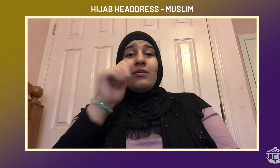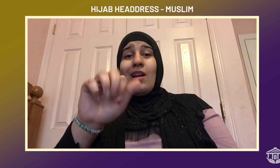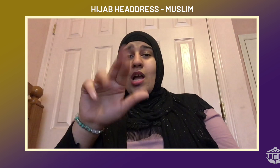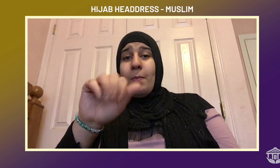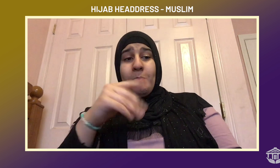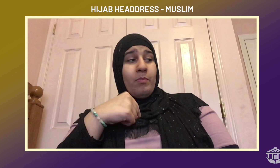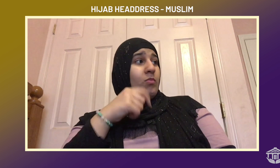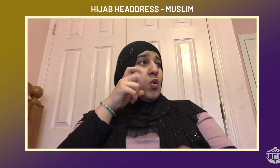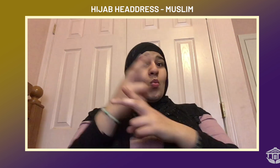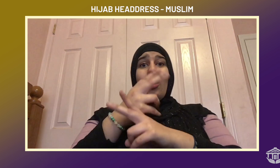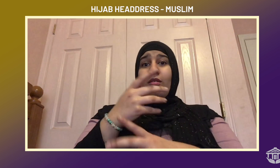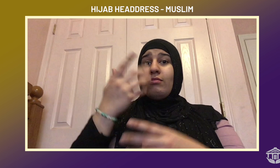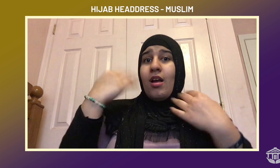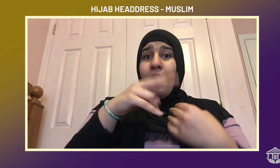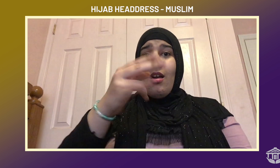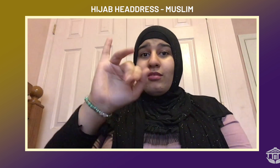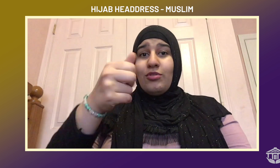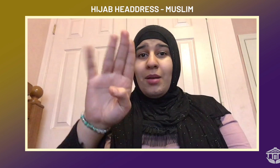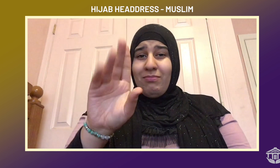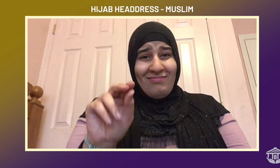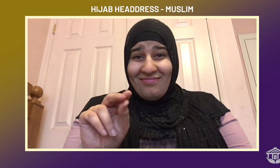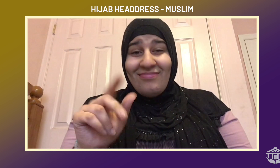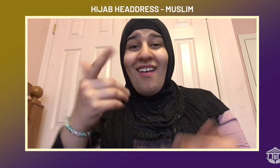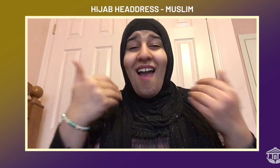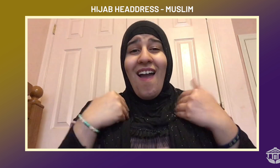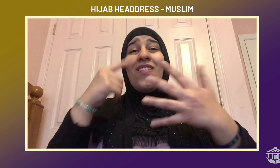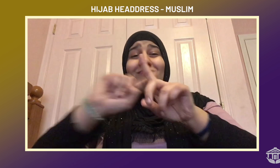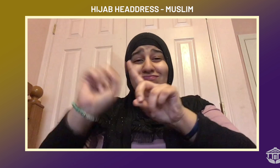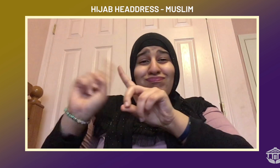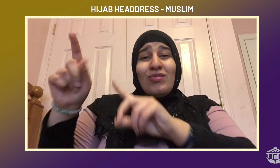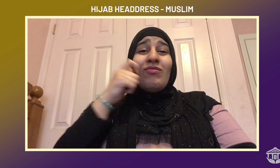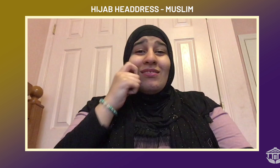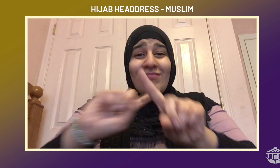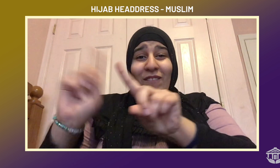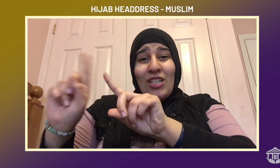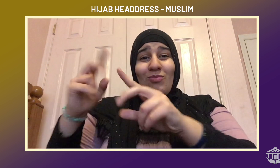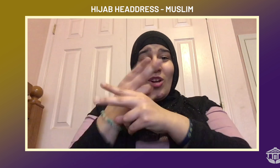Not everyone who wears a hijab looks like me or is from an Arab family. You can have